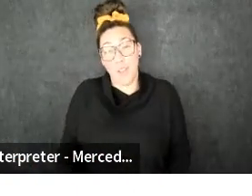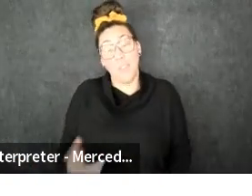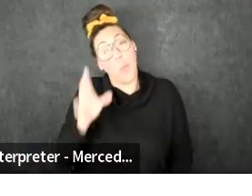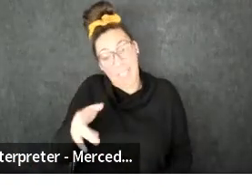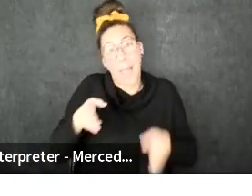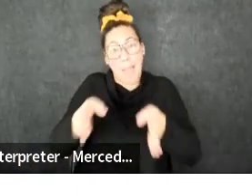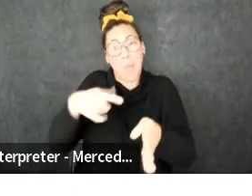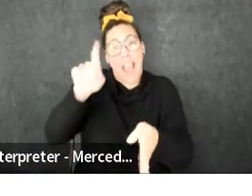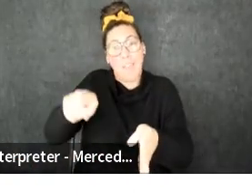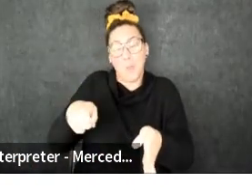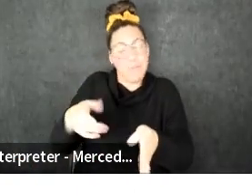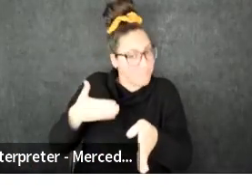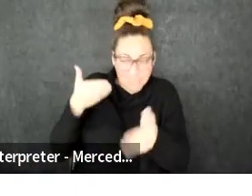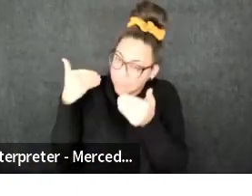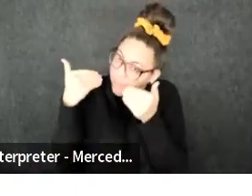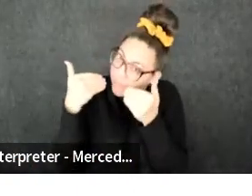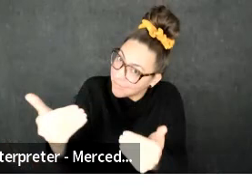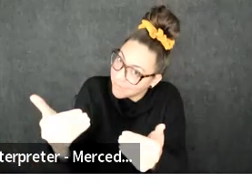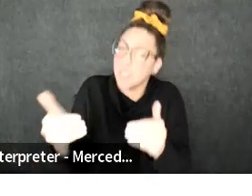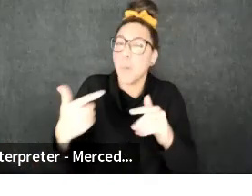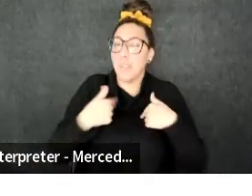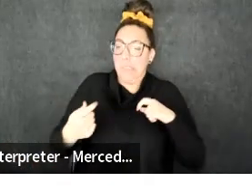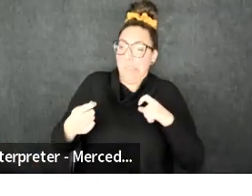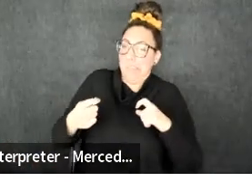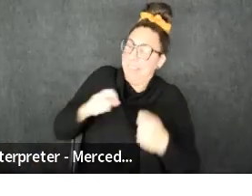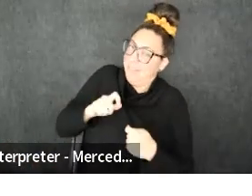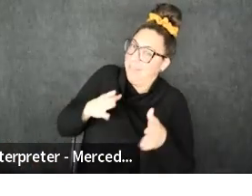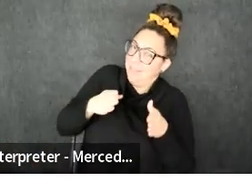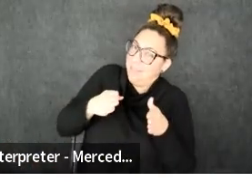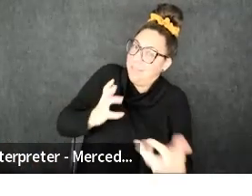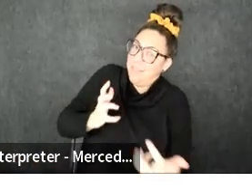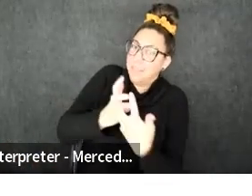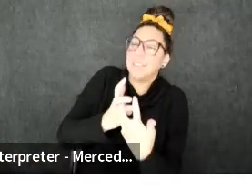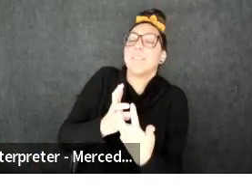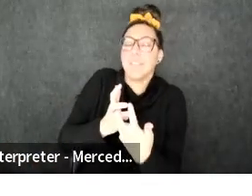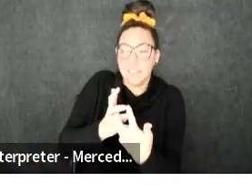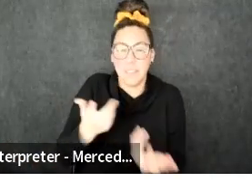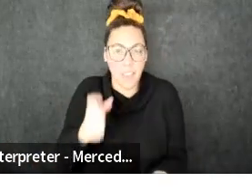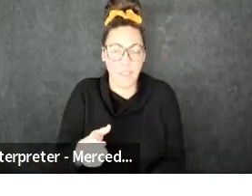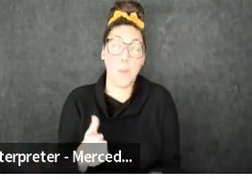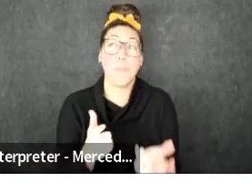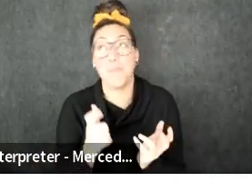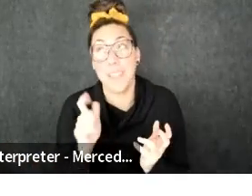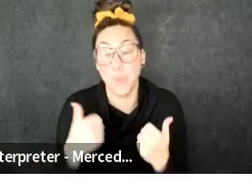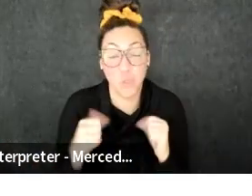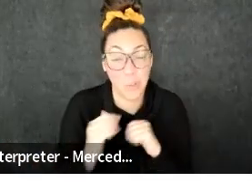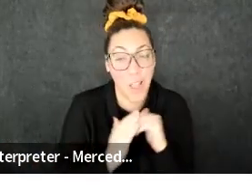And so adjusting it and being comfortable with that or getting comfortable with it is something that, again,